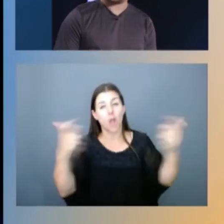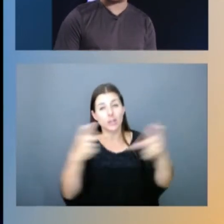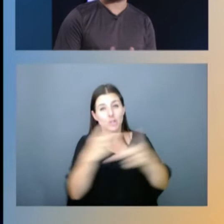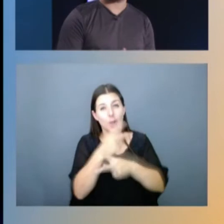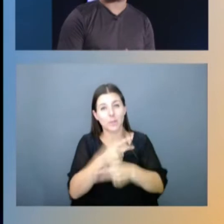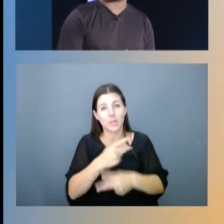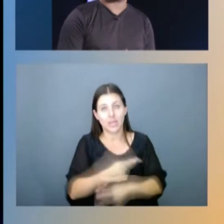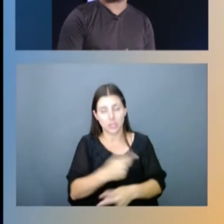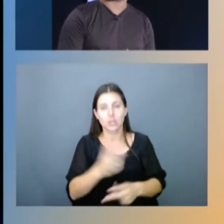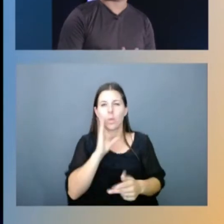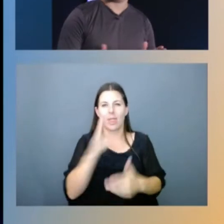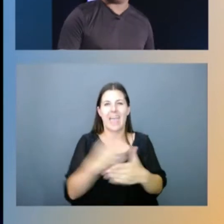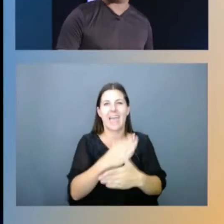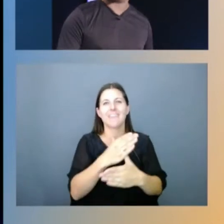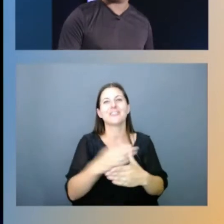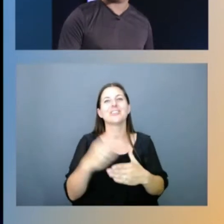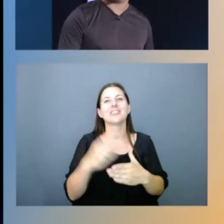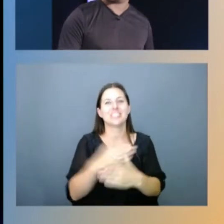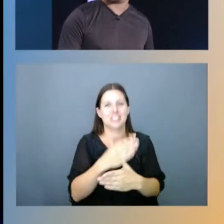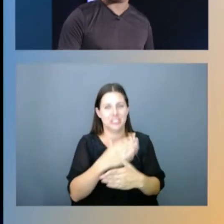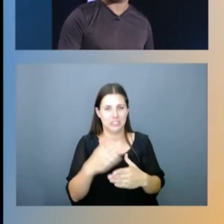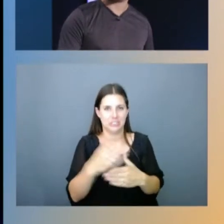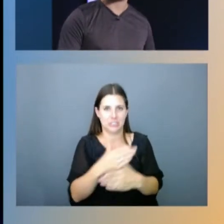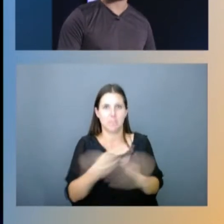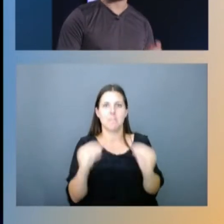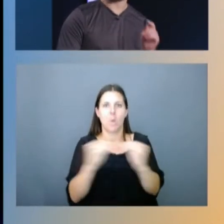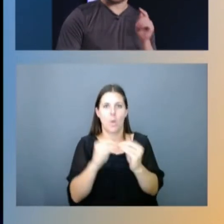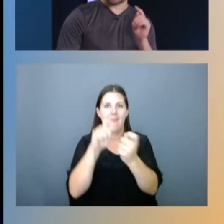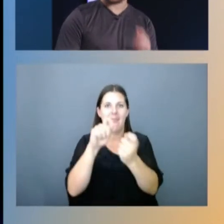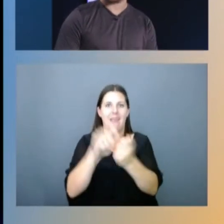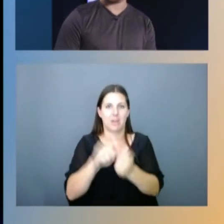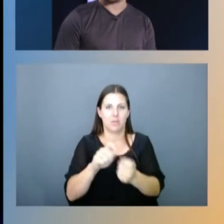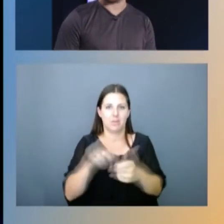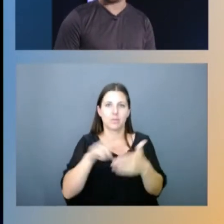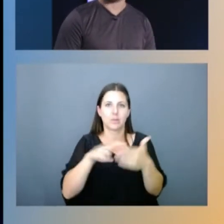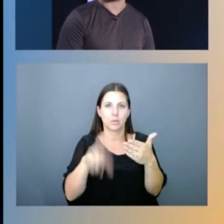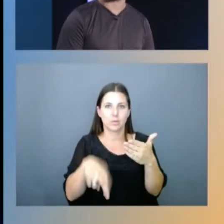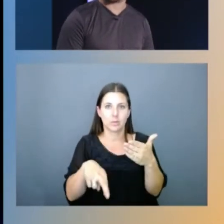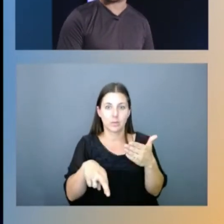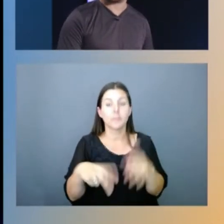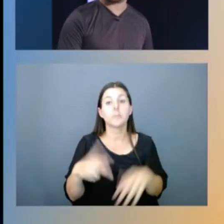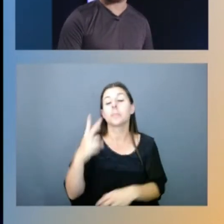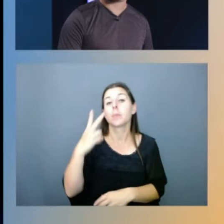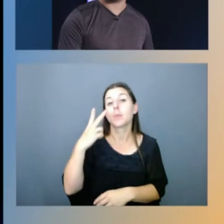and provide with more accurate results. What we've seen by the way is that for some network,